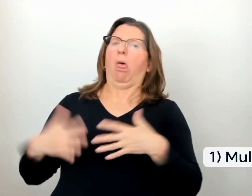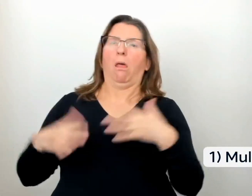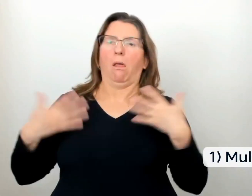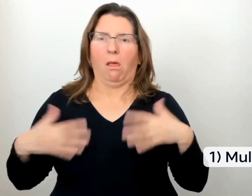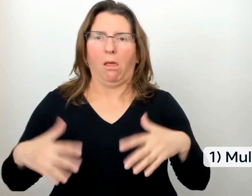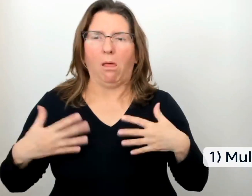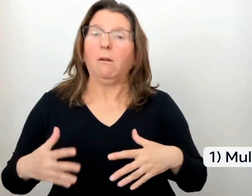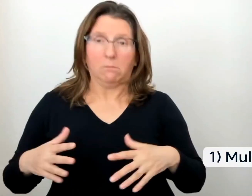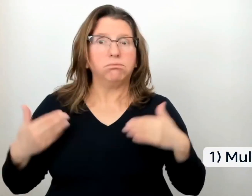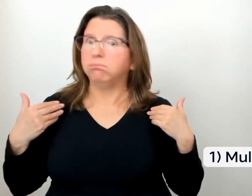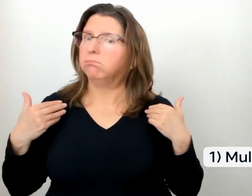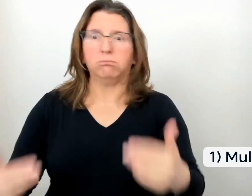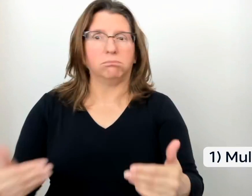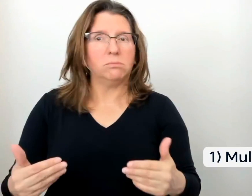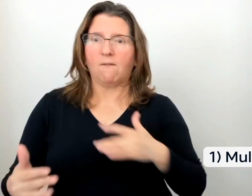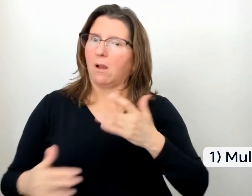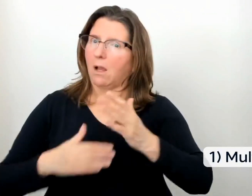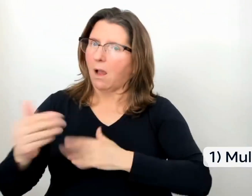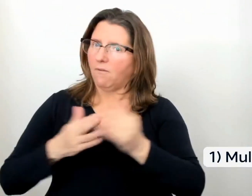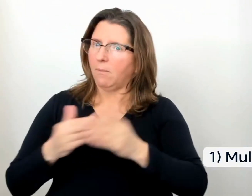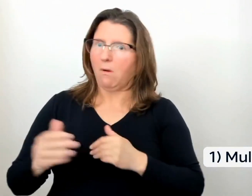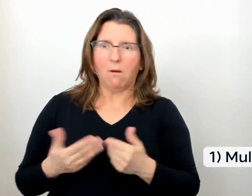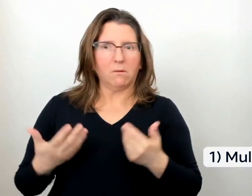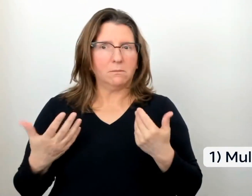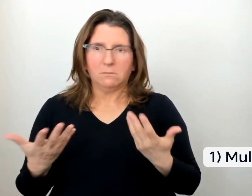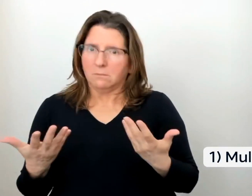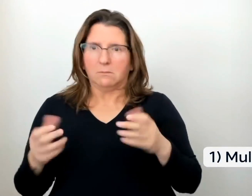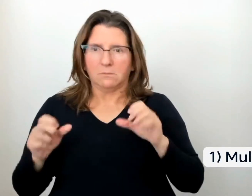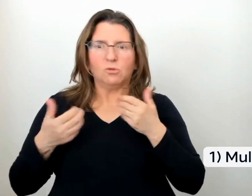so students don't feel intimidated, and are more willing to try.